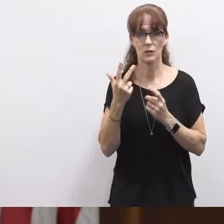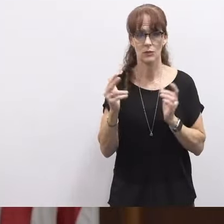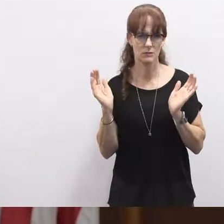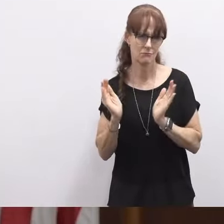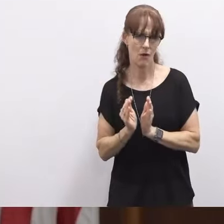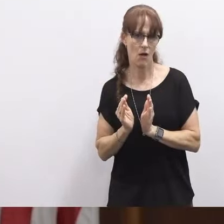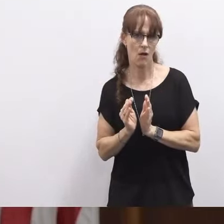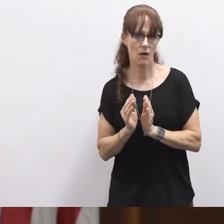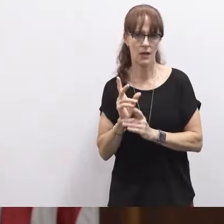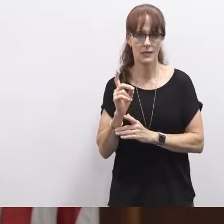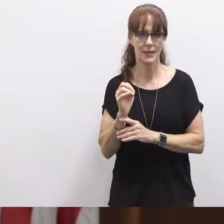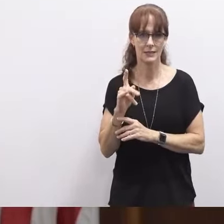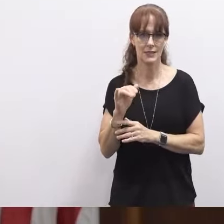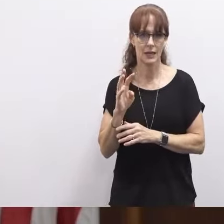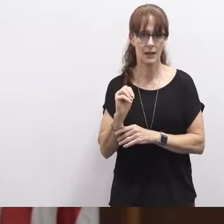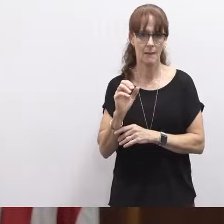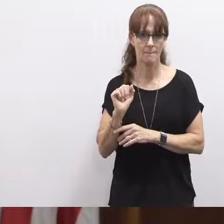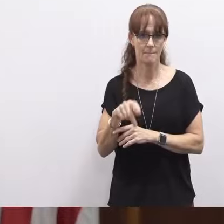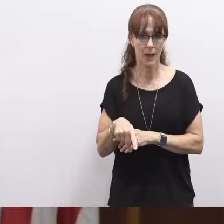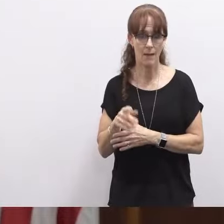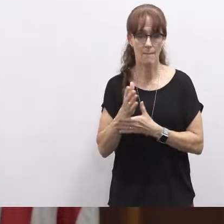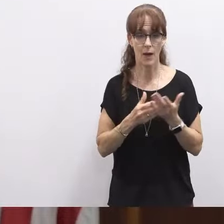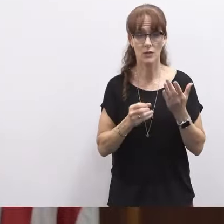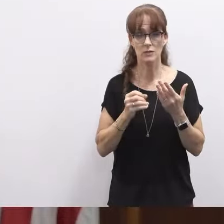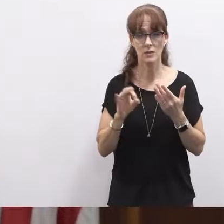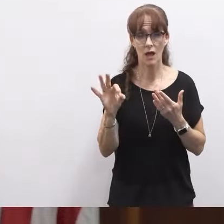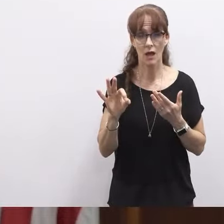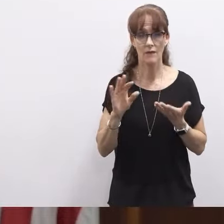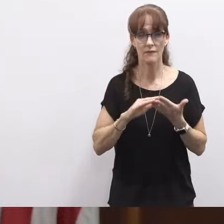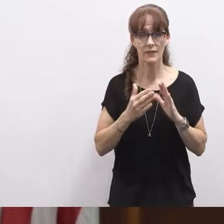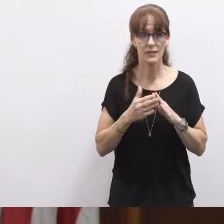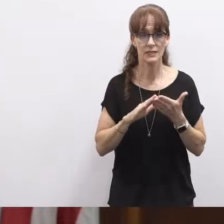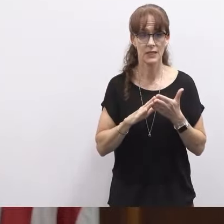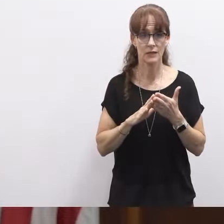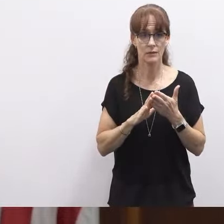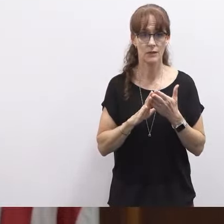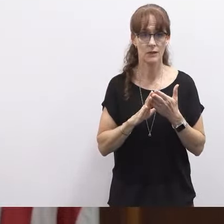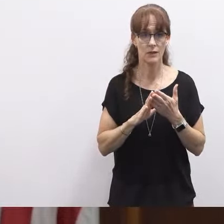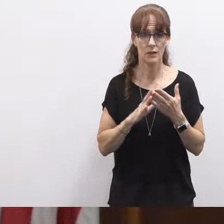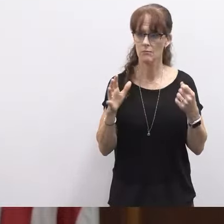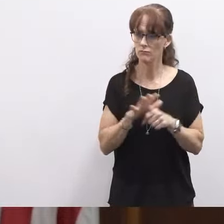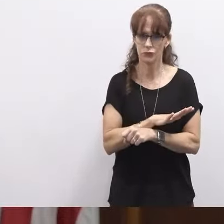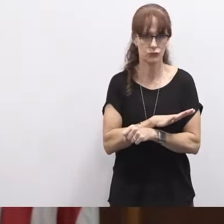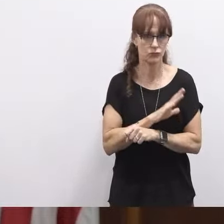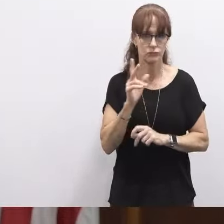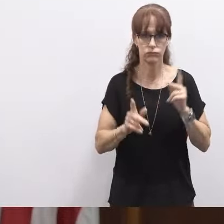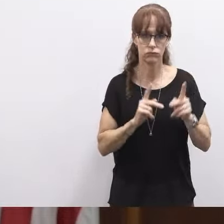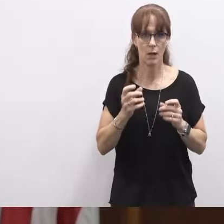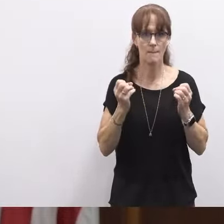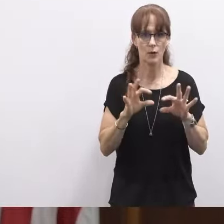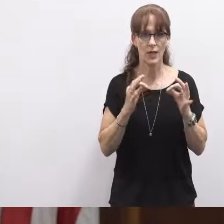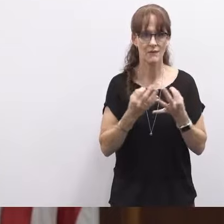And the density map really shows us, there are parts of the city where there is extreme density, that it is multi-family housing for blocks